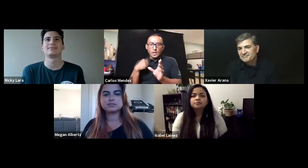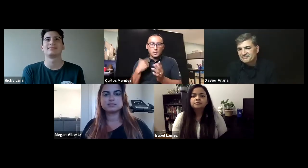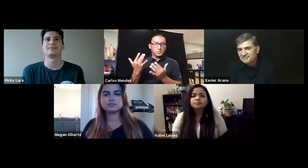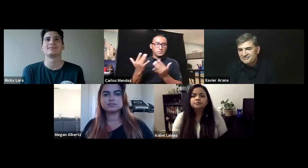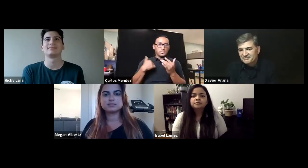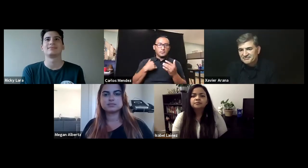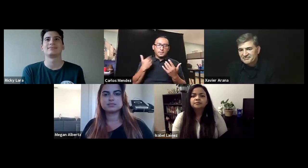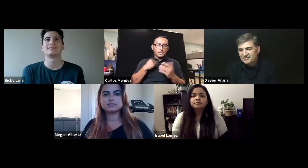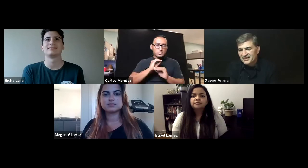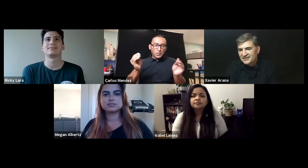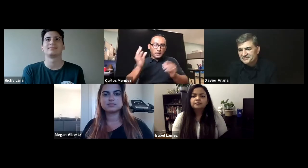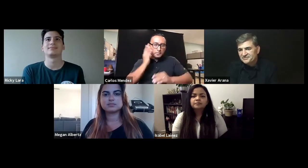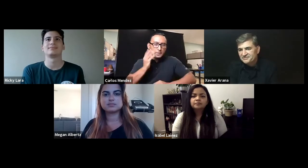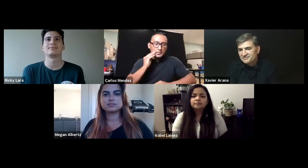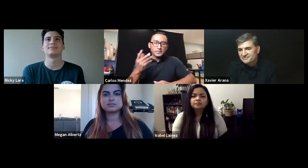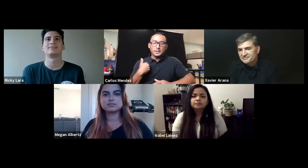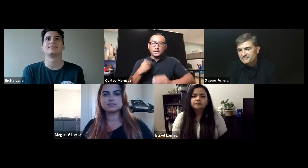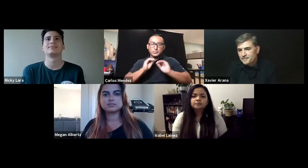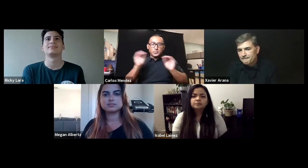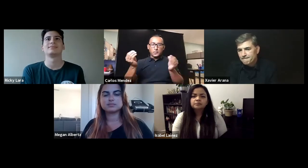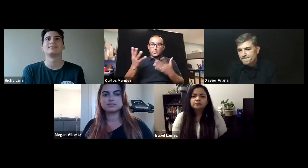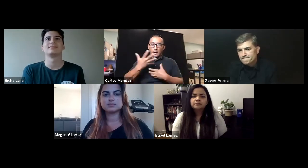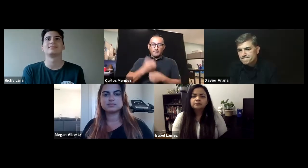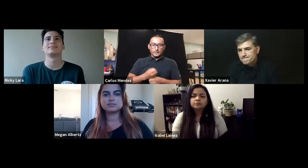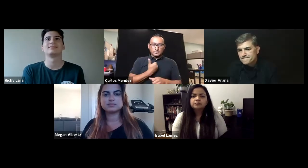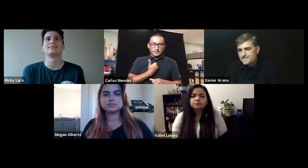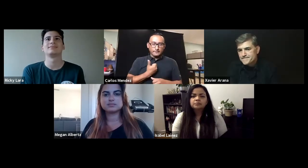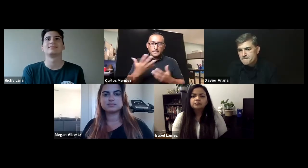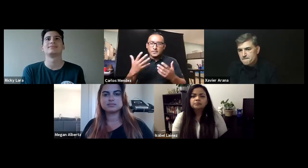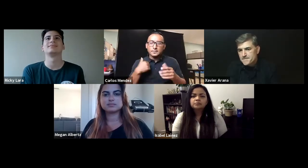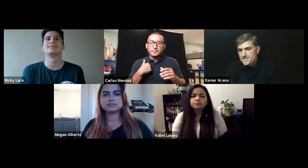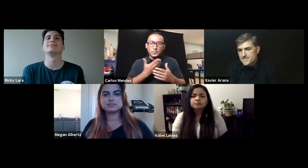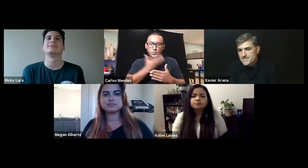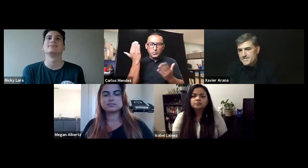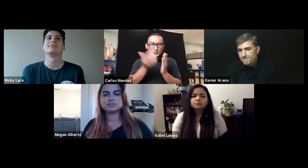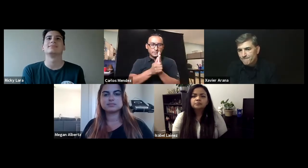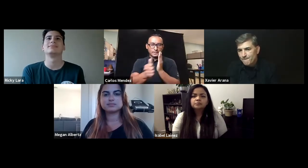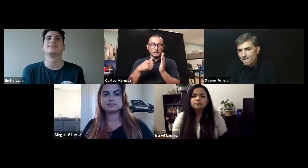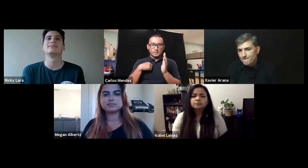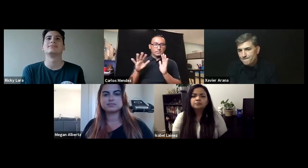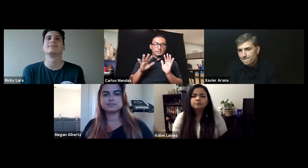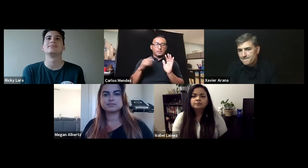Um, so I started getting, uh, involved. I didn't really have a lot of experience.